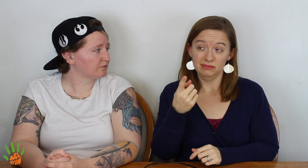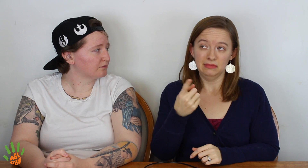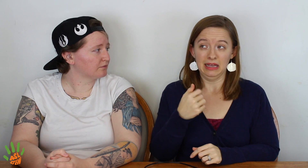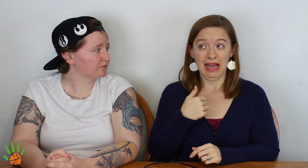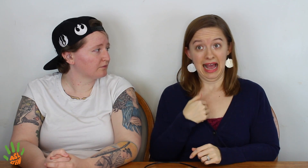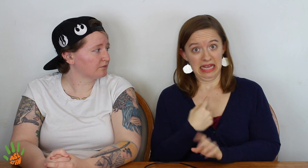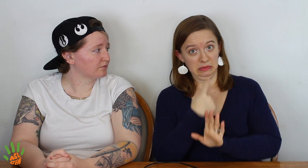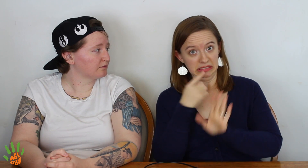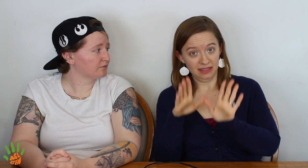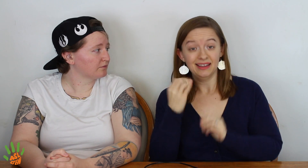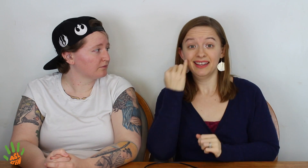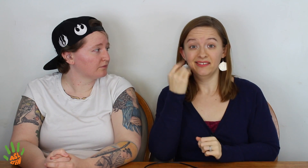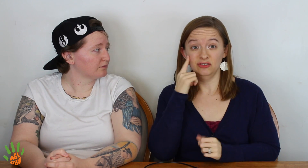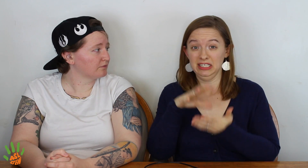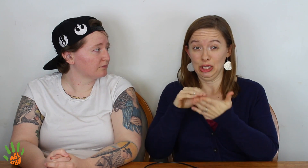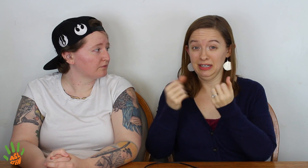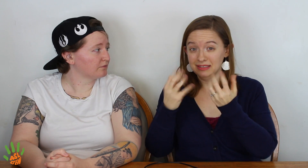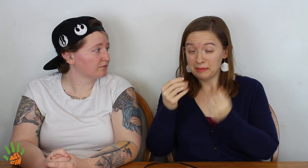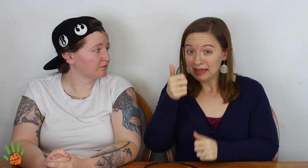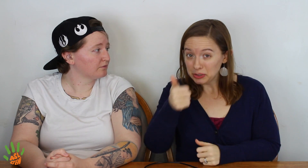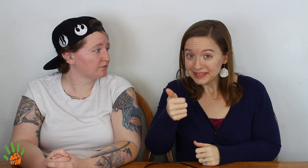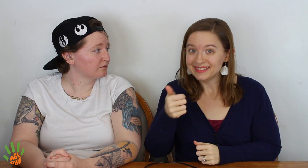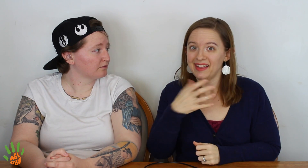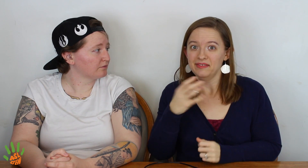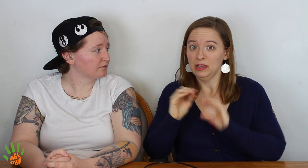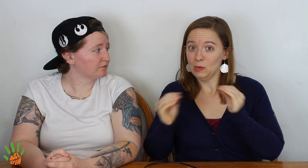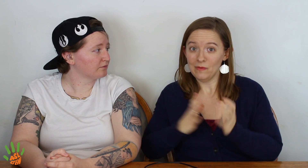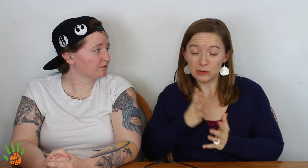But, I would say if you're just learning sign by yourself